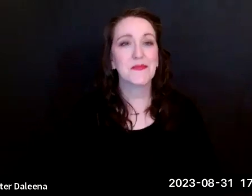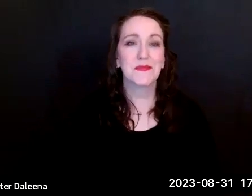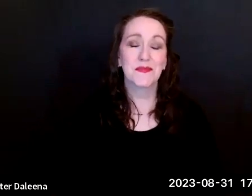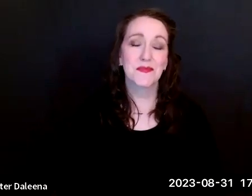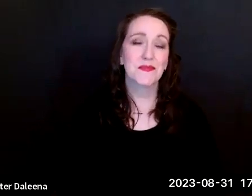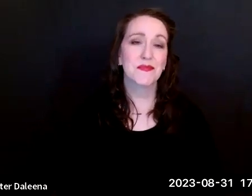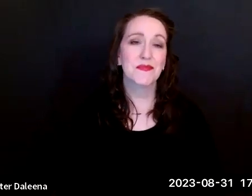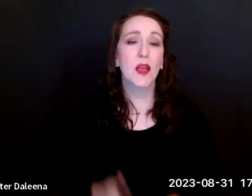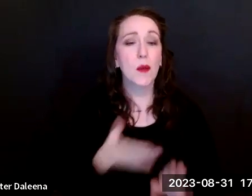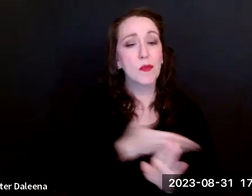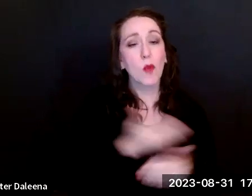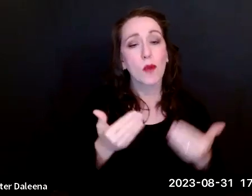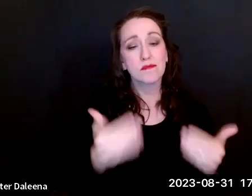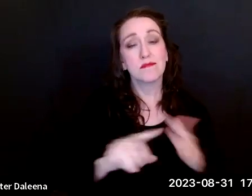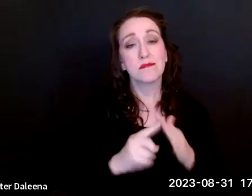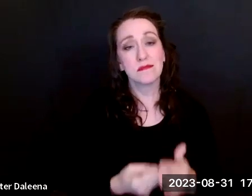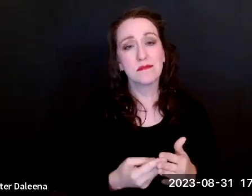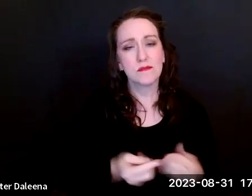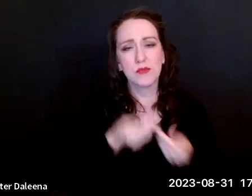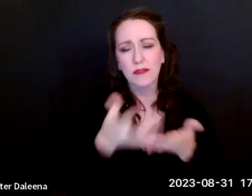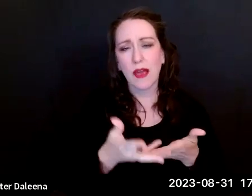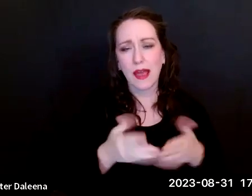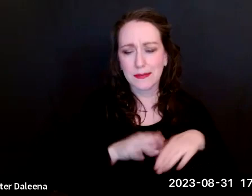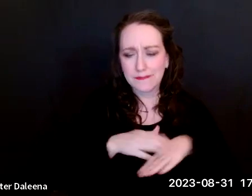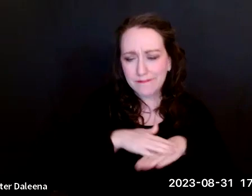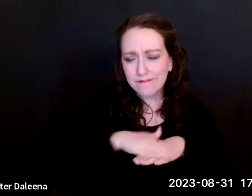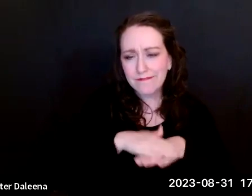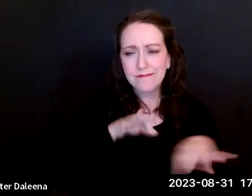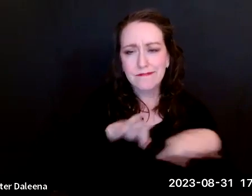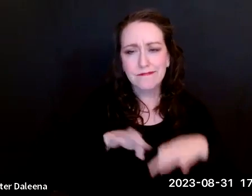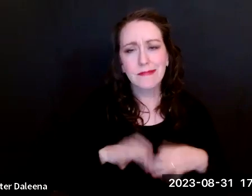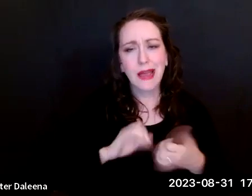before we begin we want to provide some basic instructions for how to interact with zoom